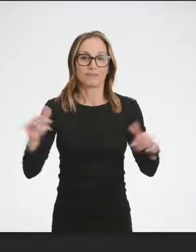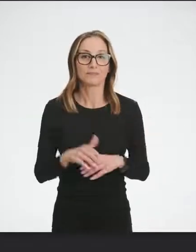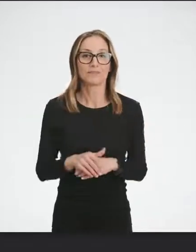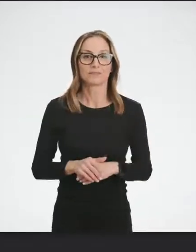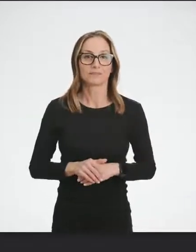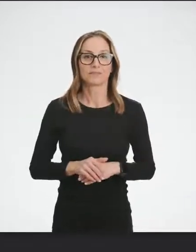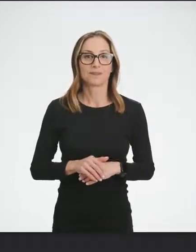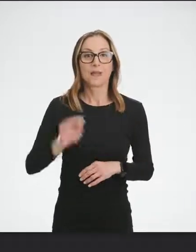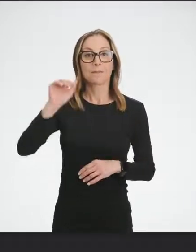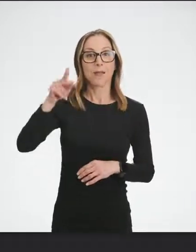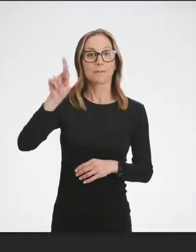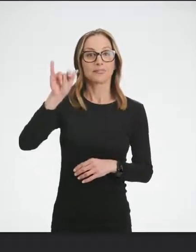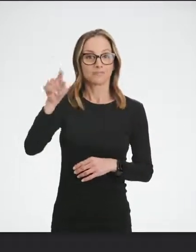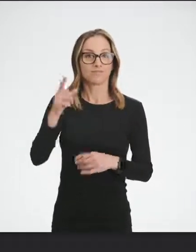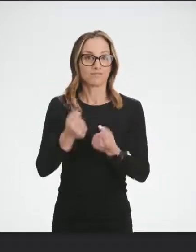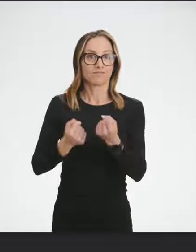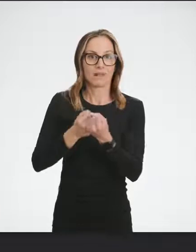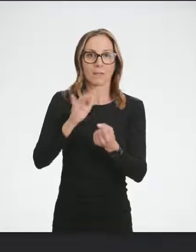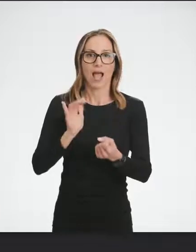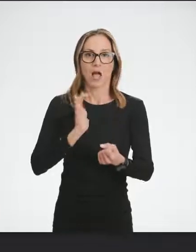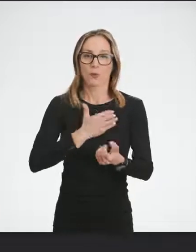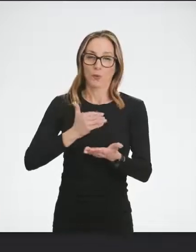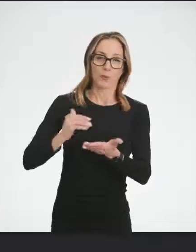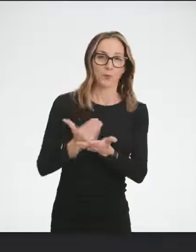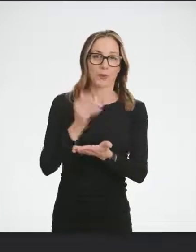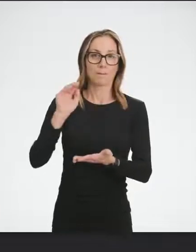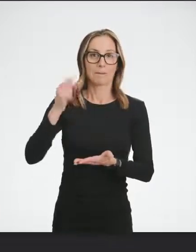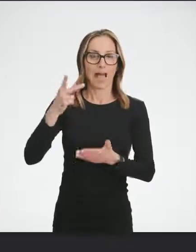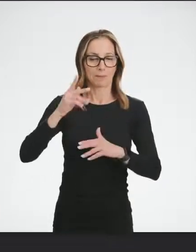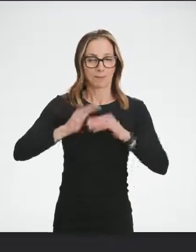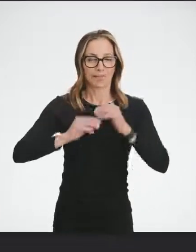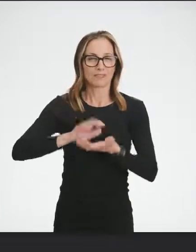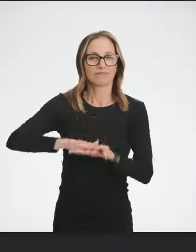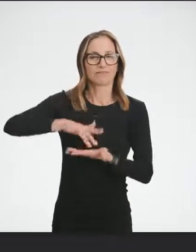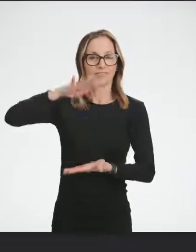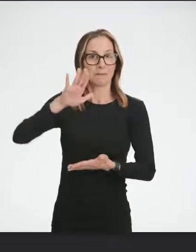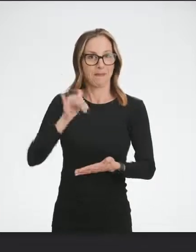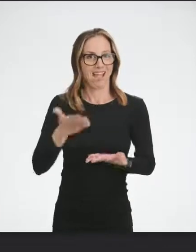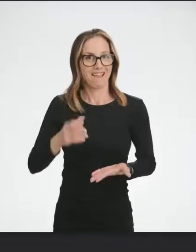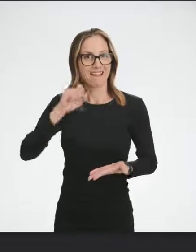MapKit is powered by our all-new map, built from the ground up by Apple.